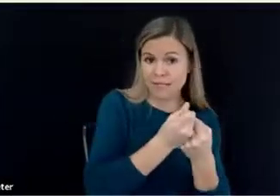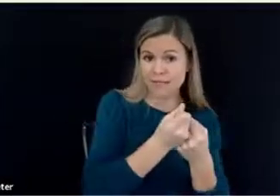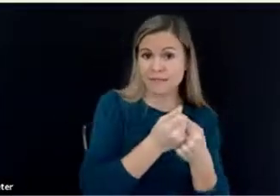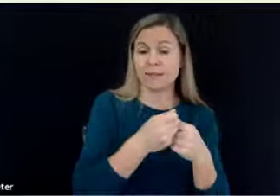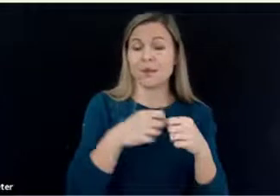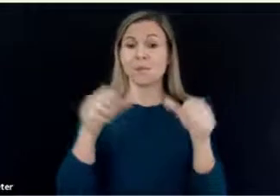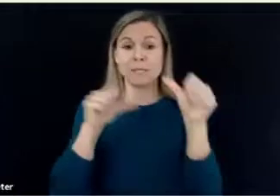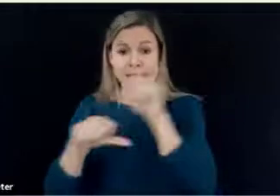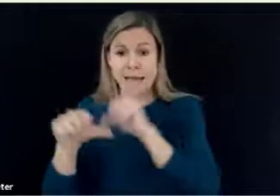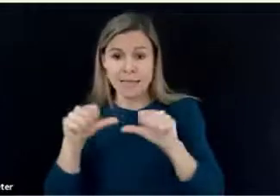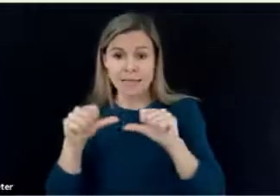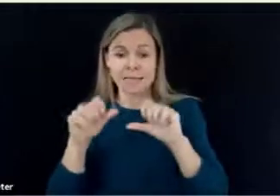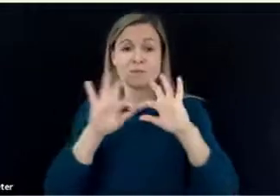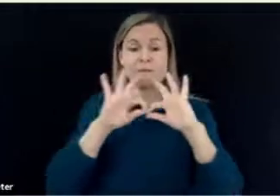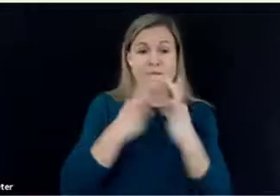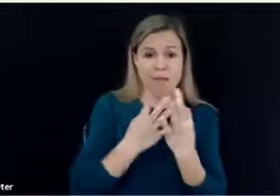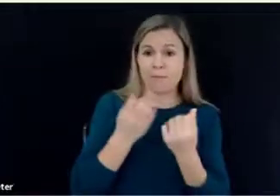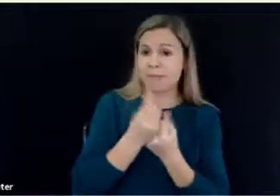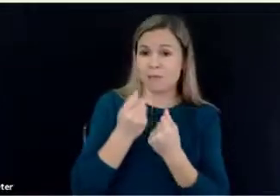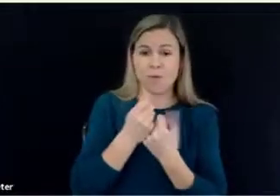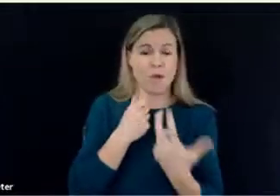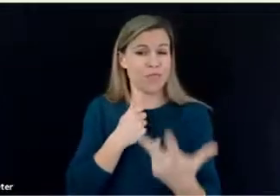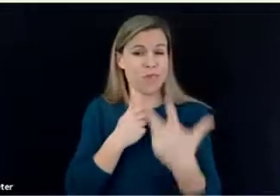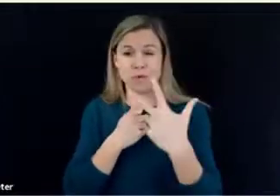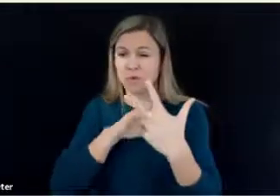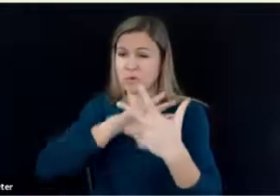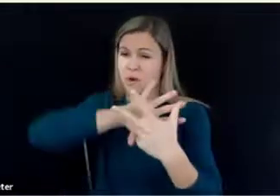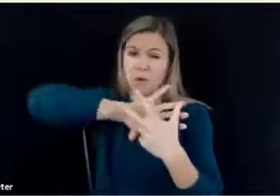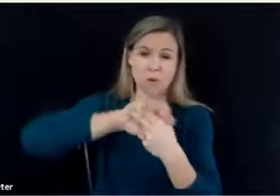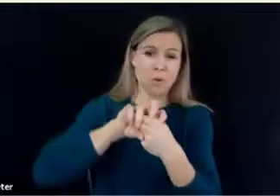that three-prong that Melissa was mentioning, all of this is ongoing,